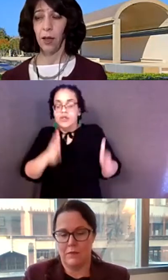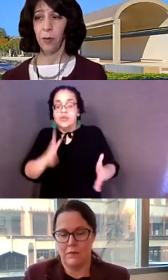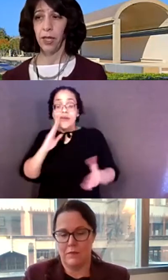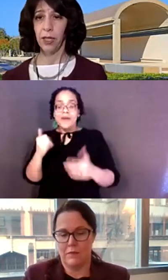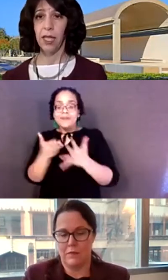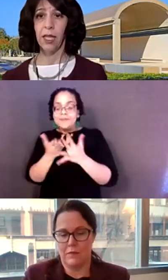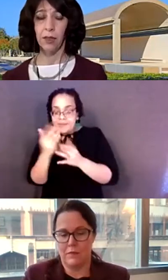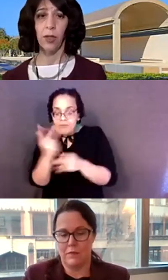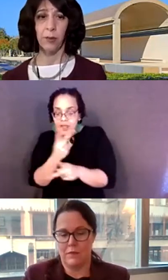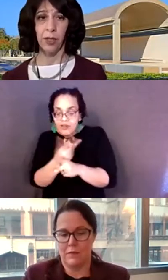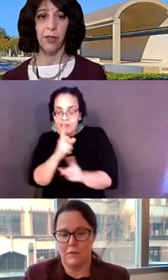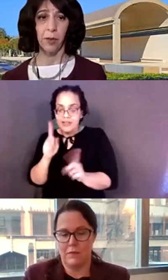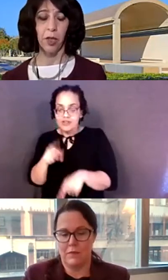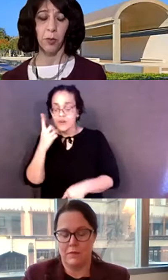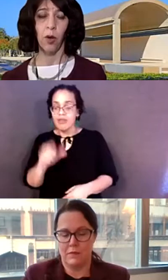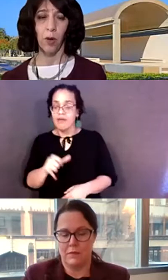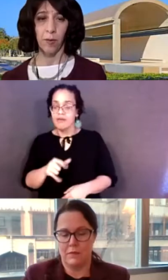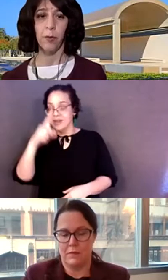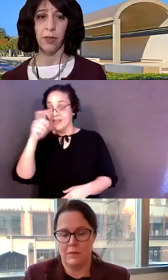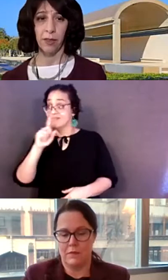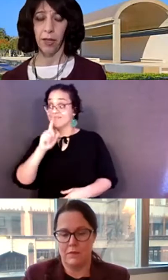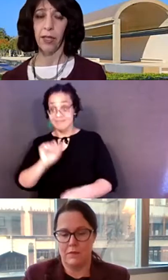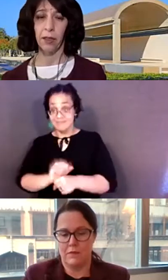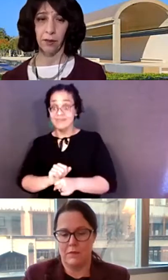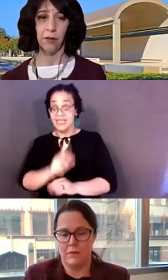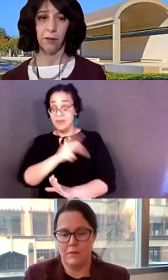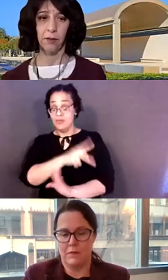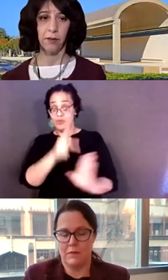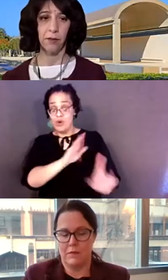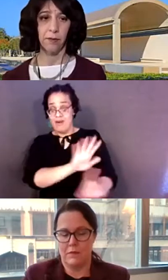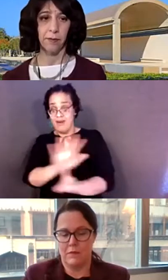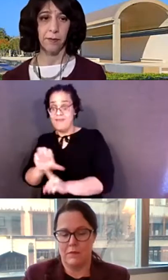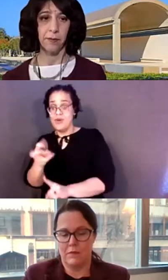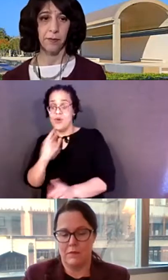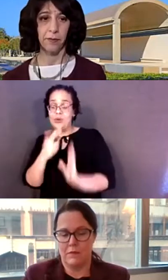because it is going to be very much program-specific.